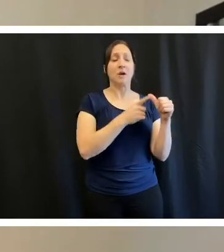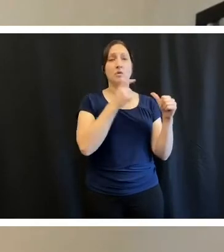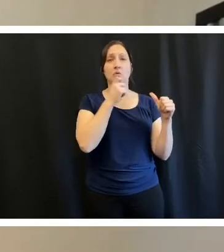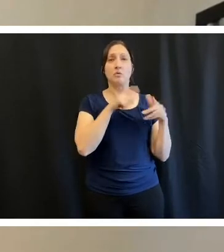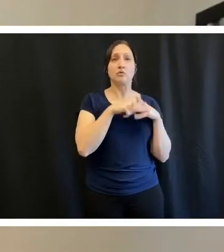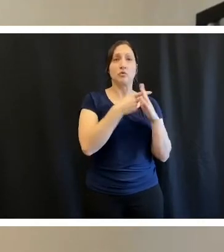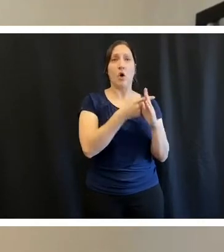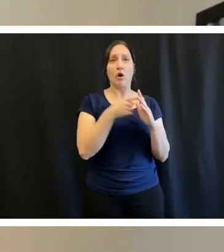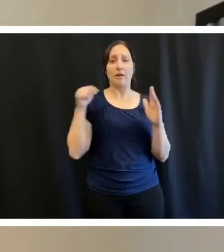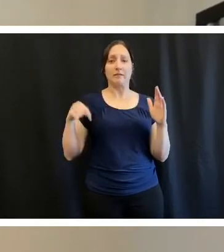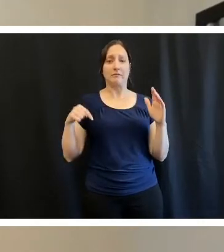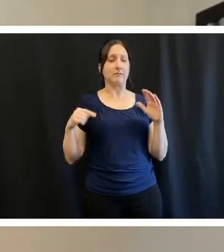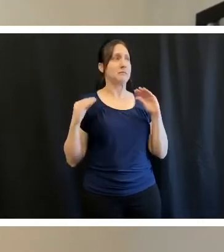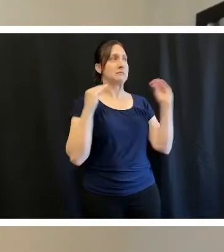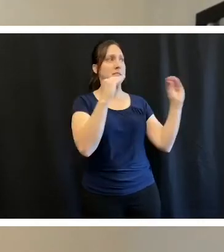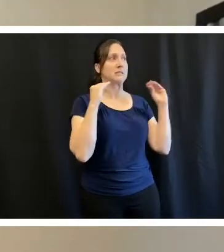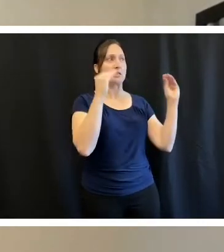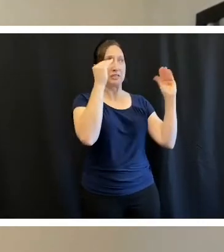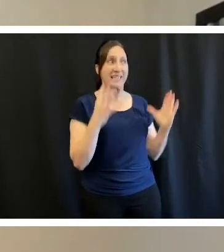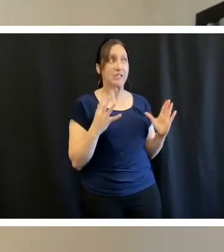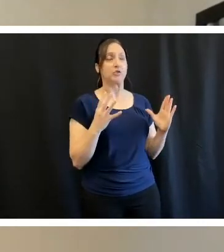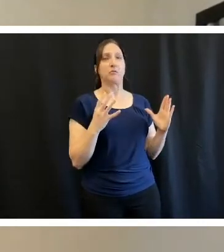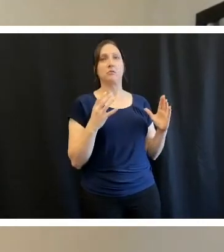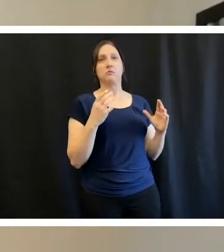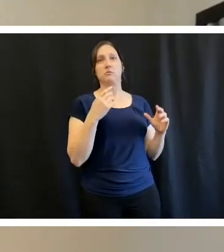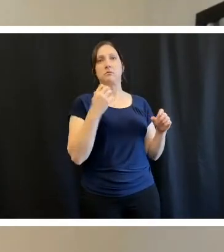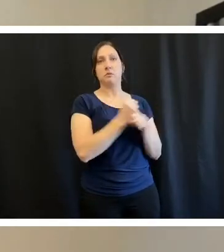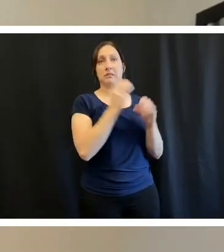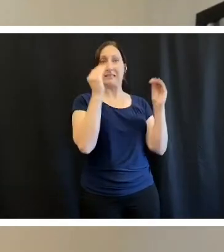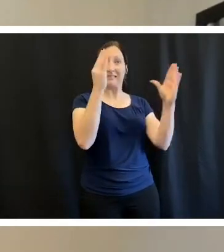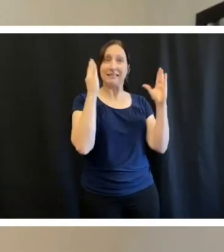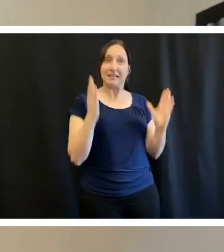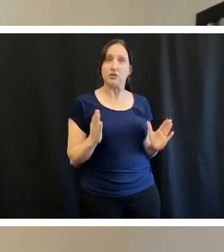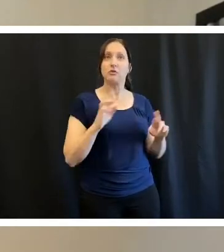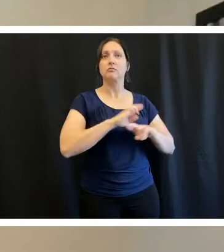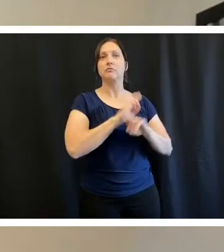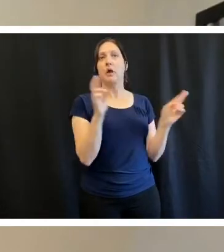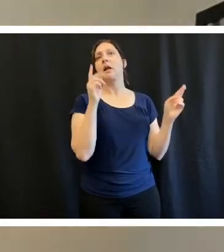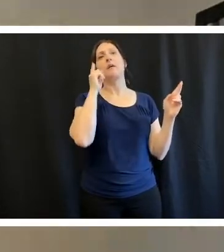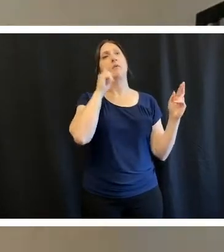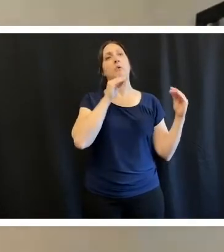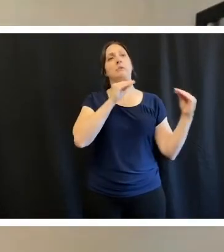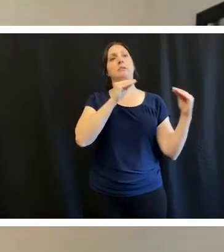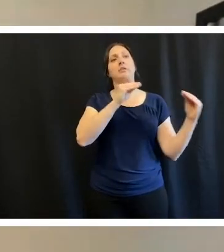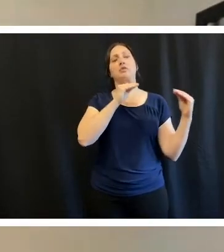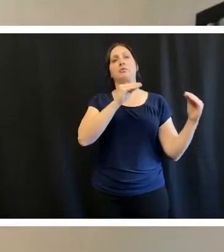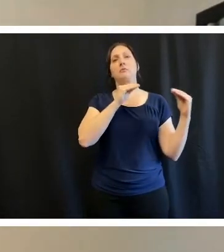to being productive in an online environment and a distance environment.